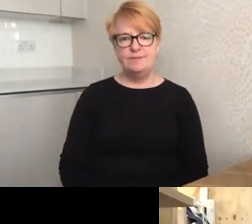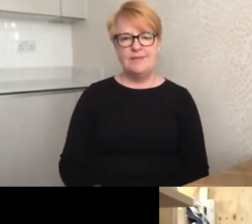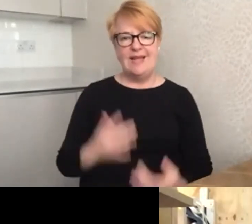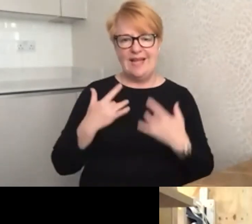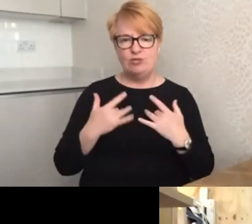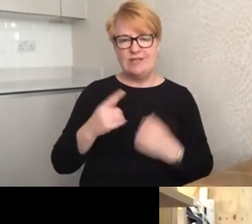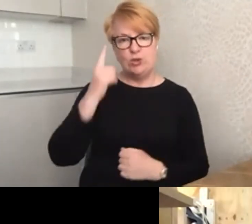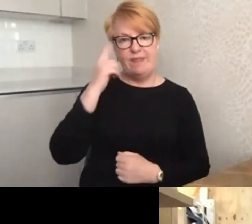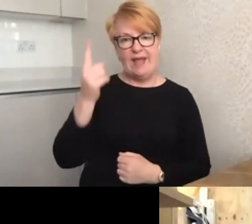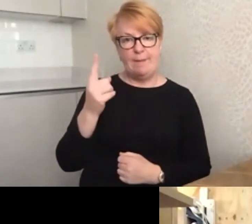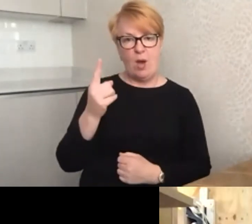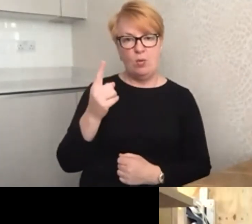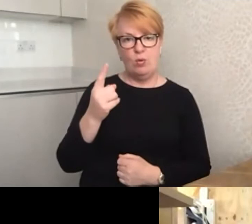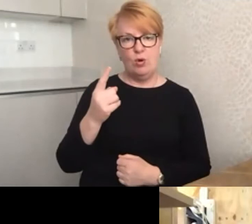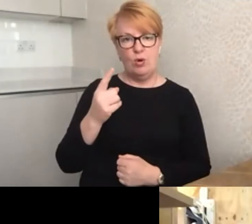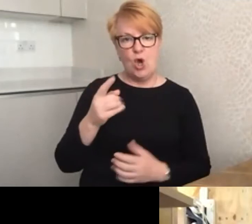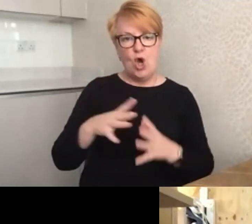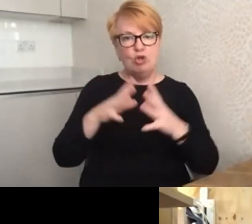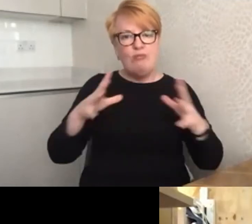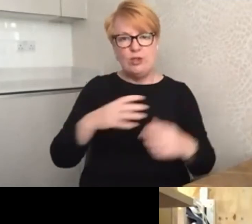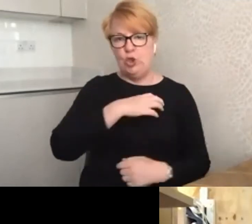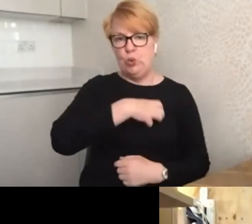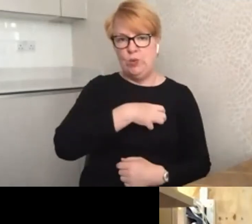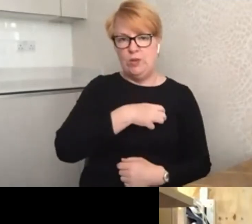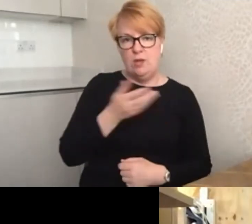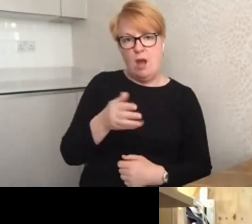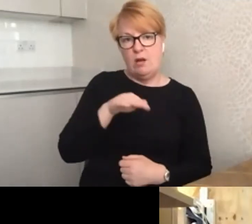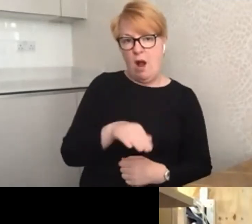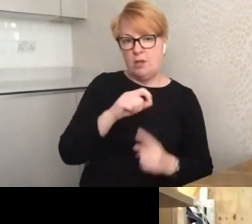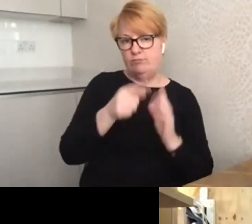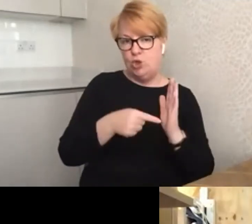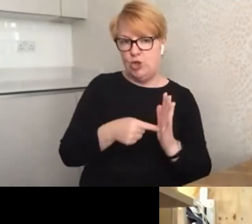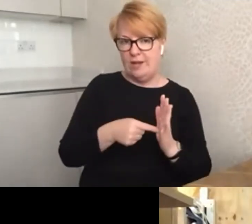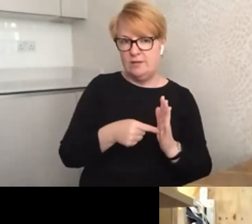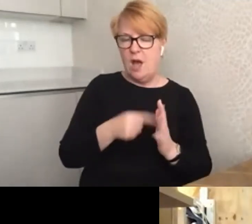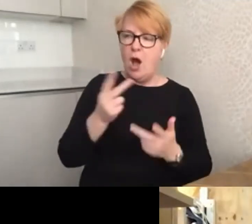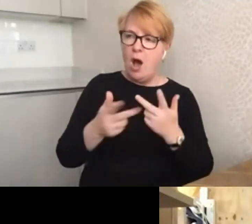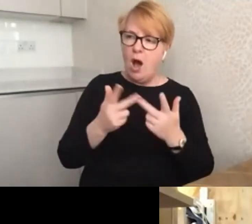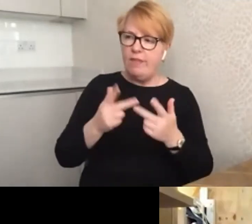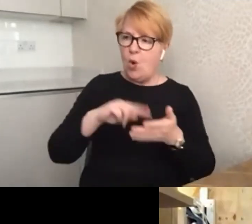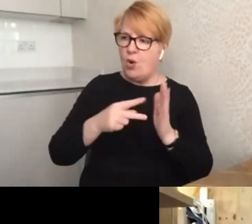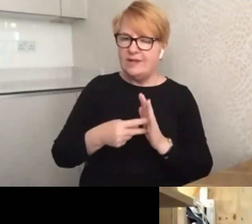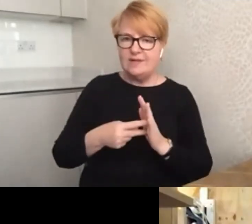and there are organisations that are doing this, where were they’re trying to think more broadly